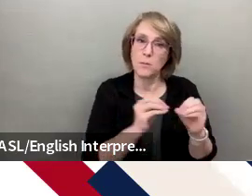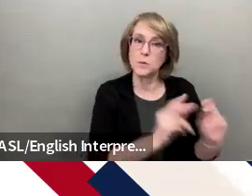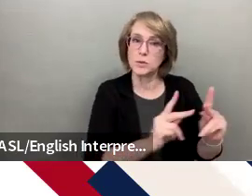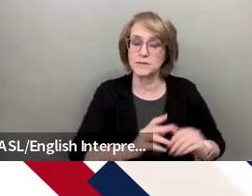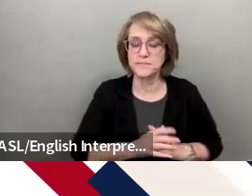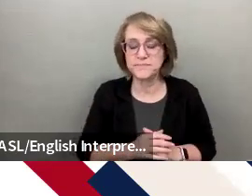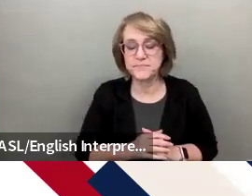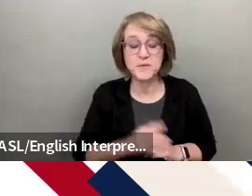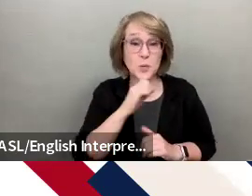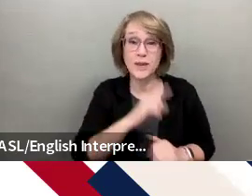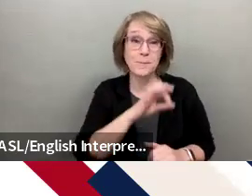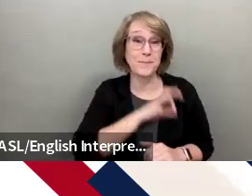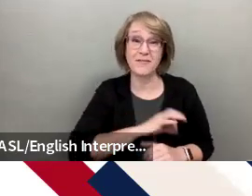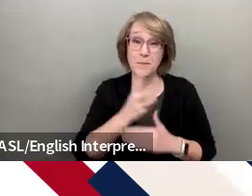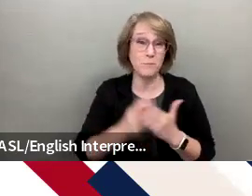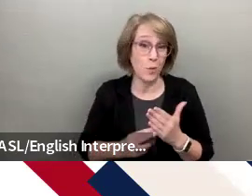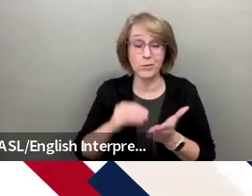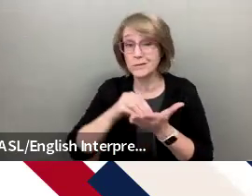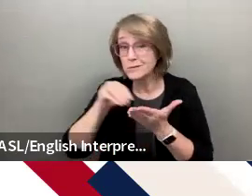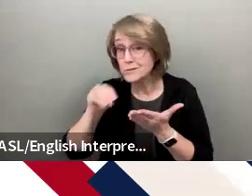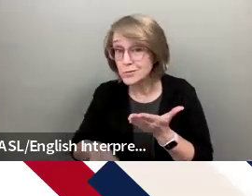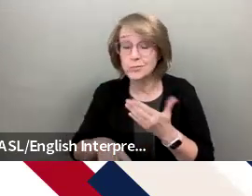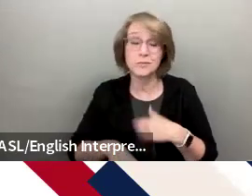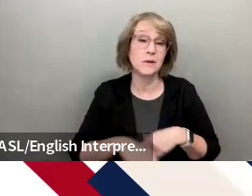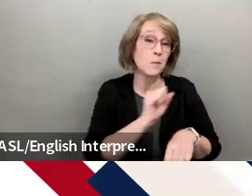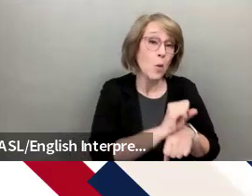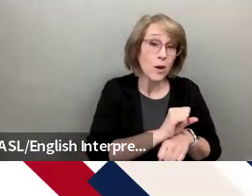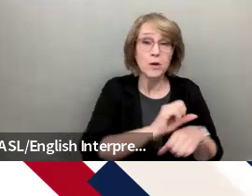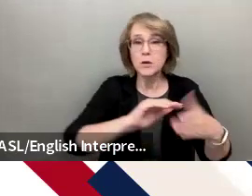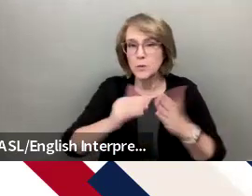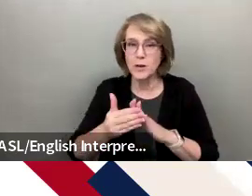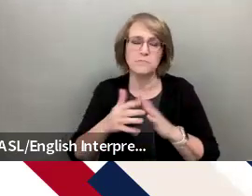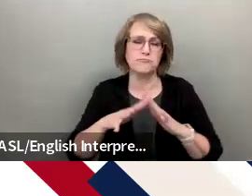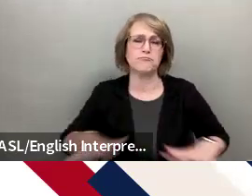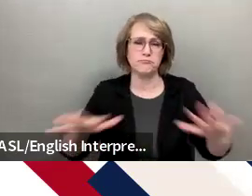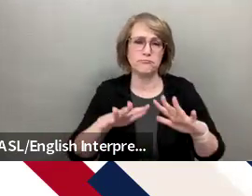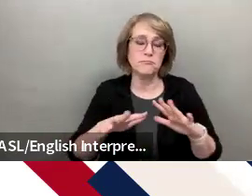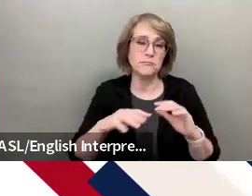IT BENEFITS THE EMPLOYER, THE STUDENT, AND THE COMMUNITY WHICH IS AWESOME. WITH THE TRAIN THE